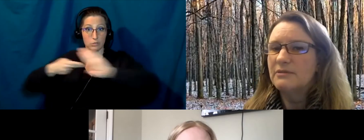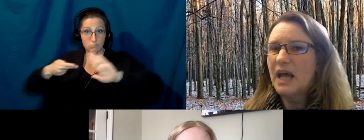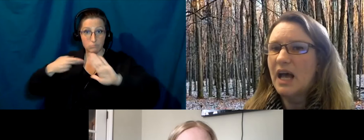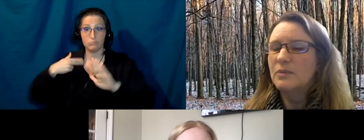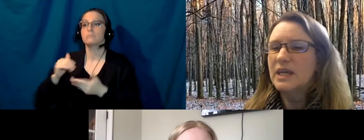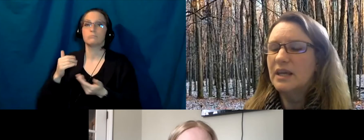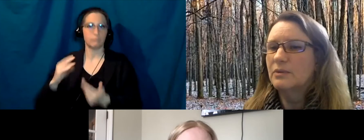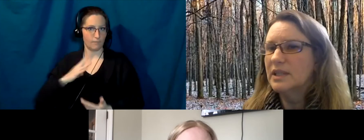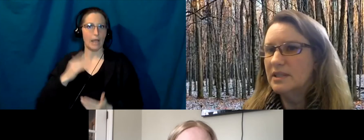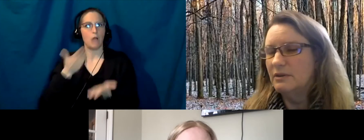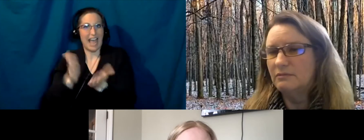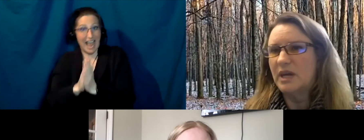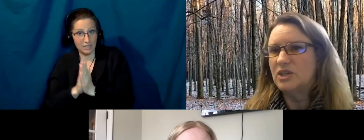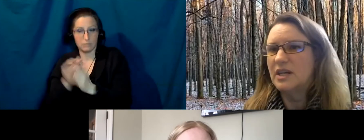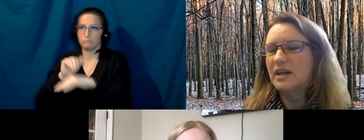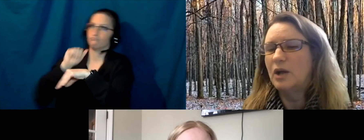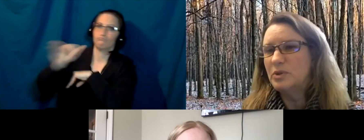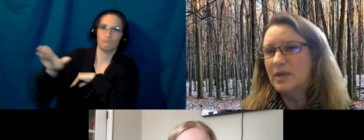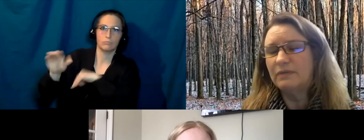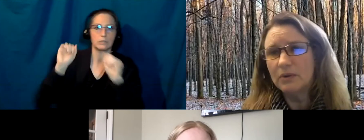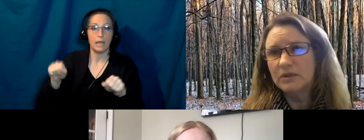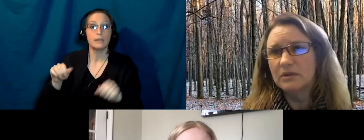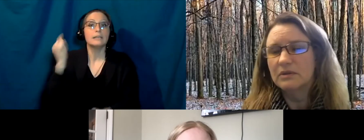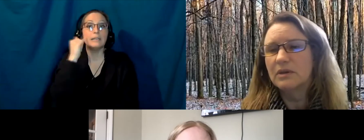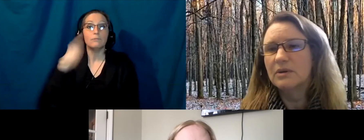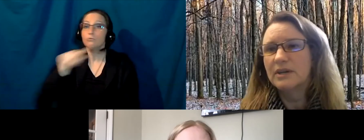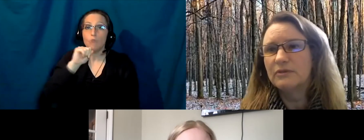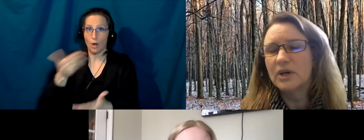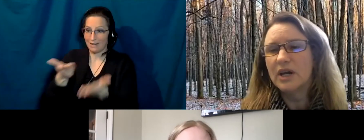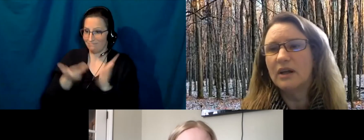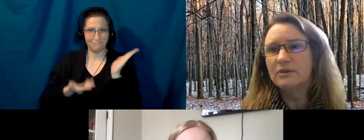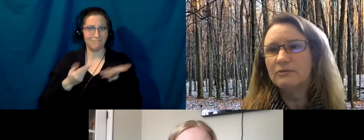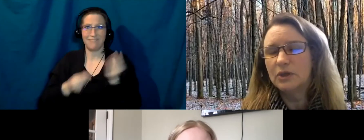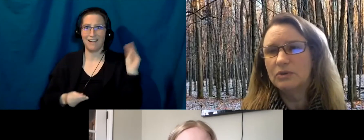not, we can get a release of information and help you get those. So if you're at all confused, you